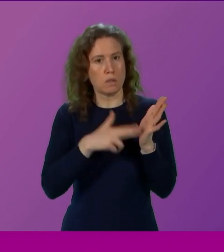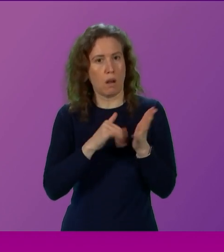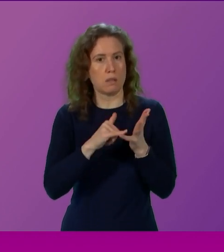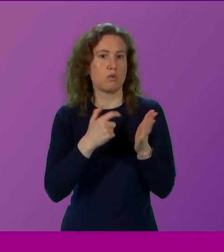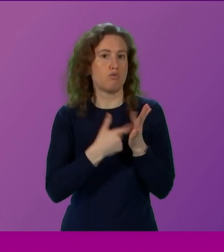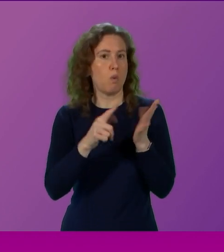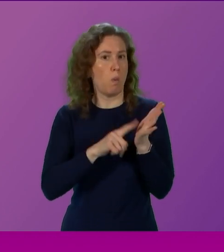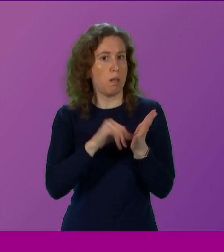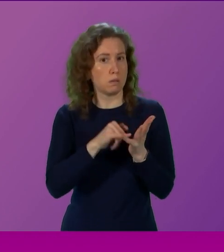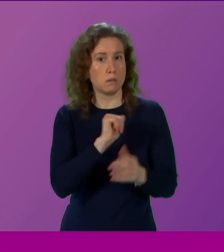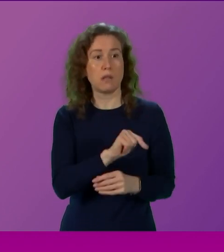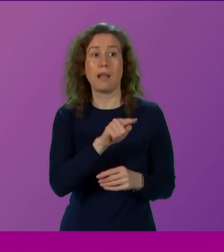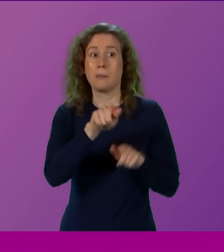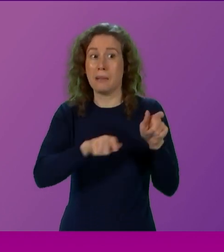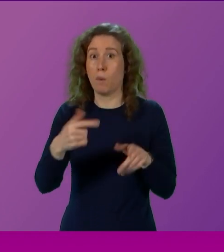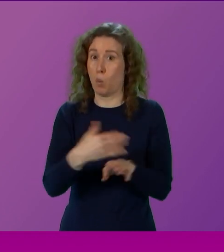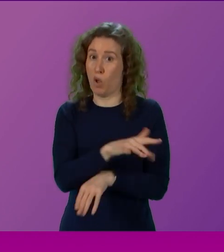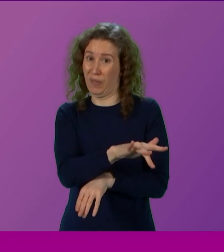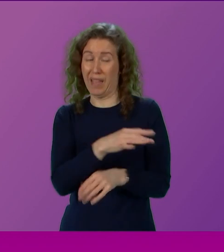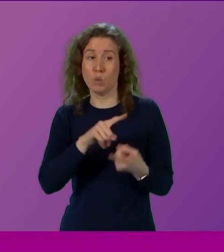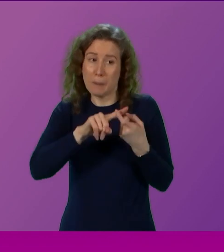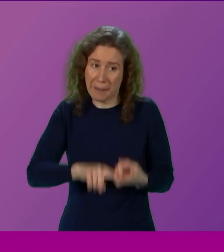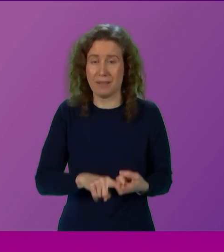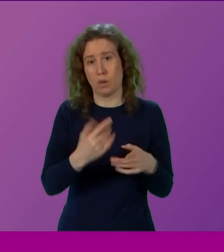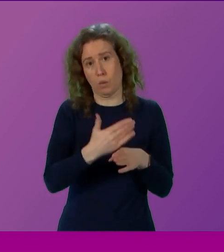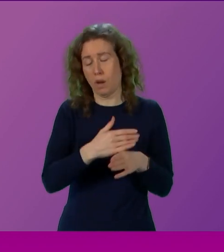the jobs of the people who depend on the company. Like everybody else, I was deeply